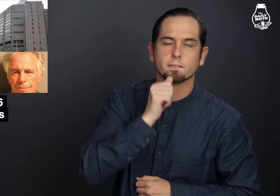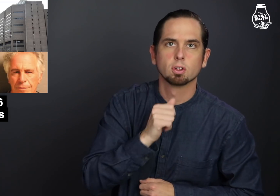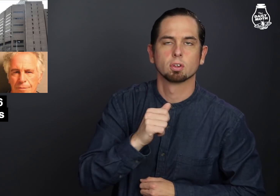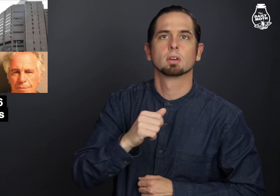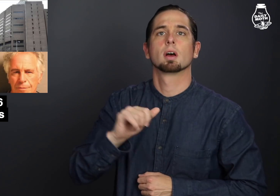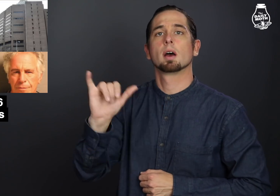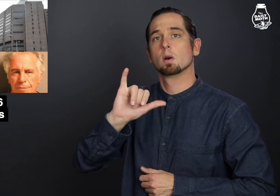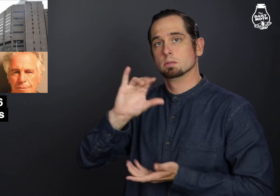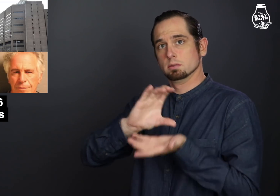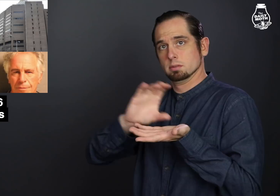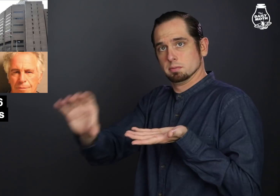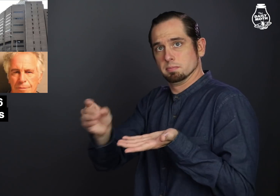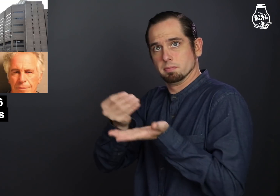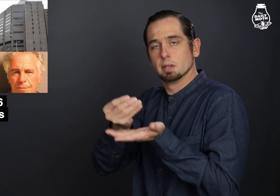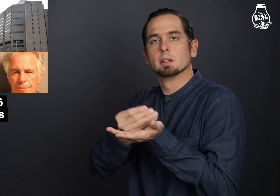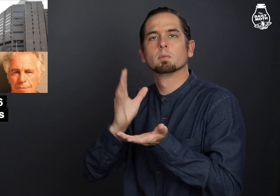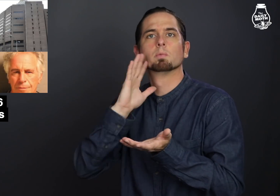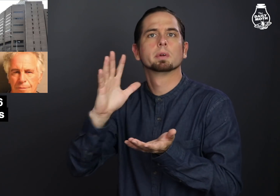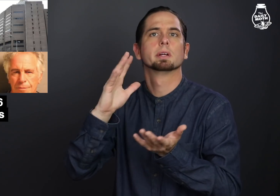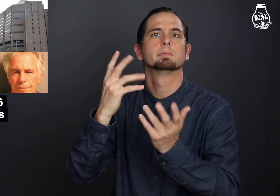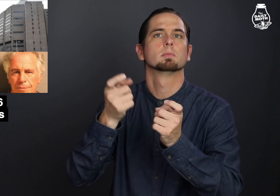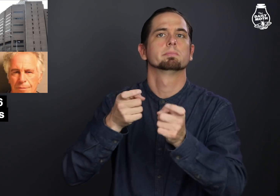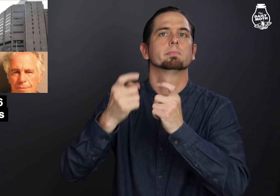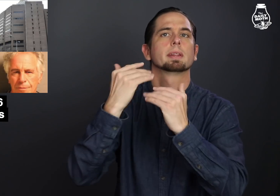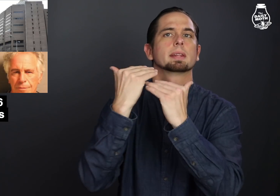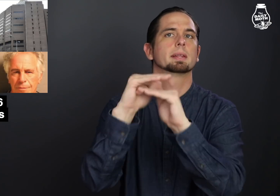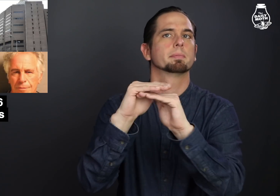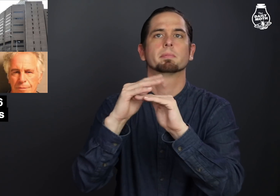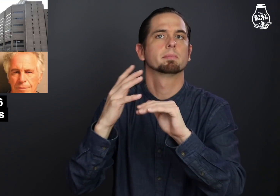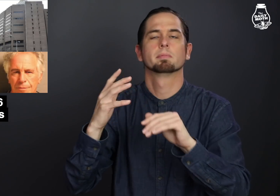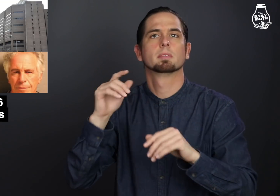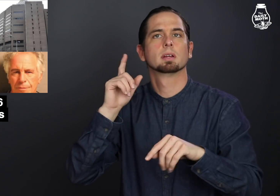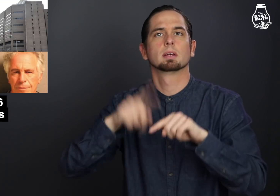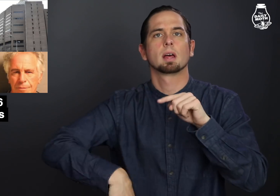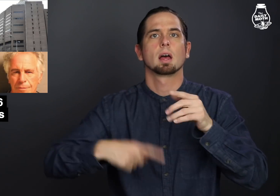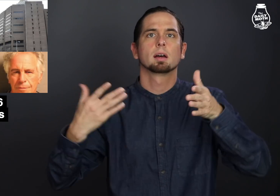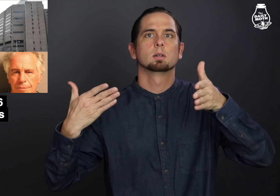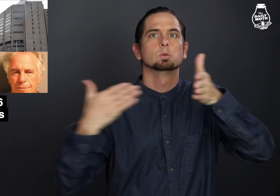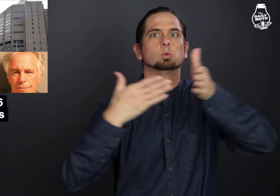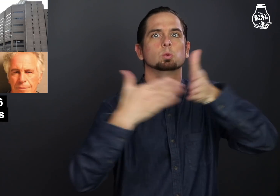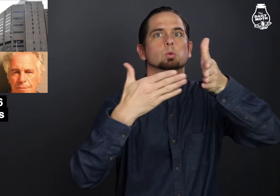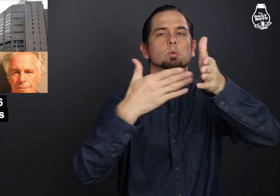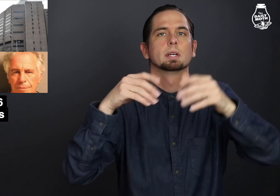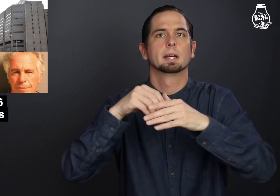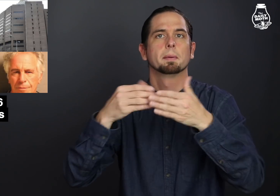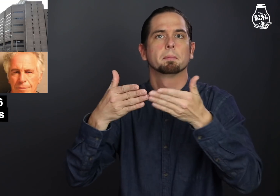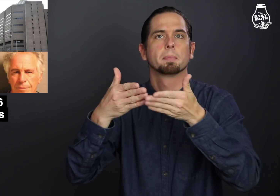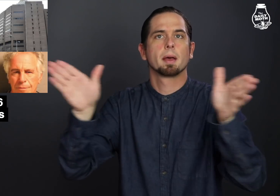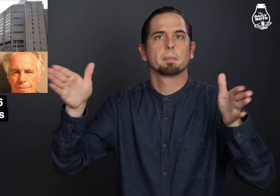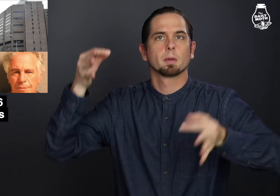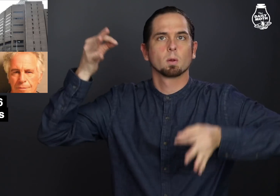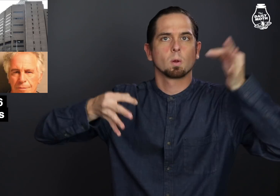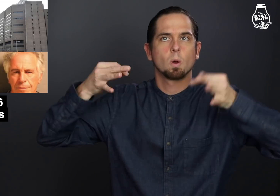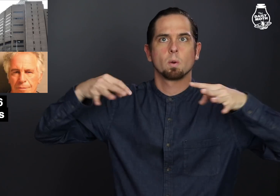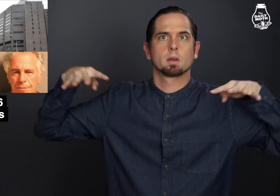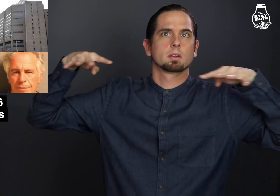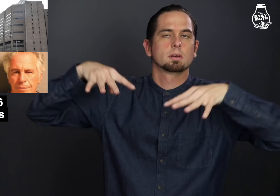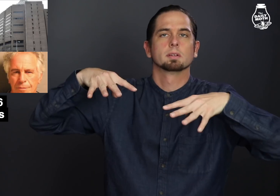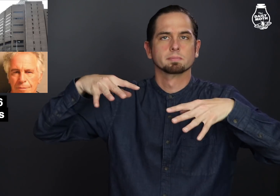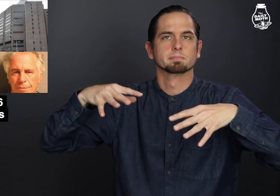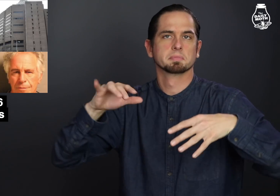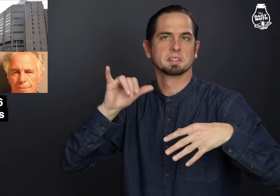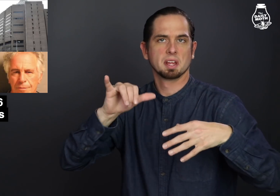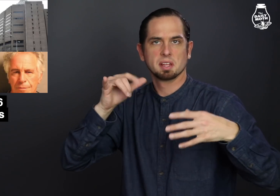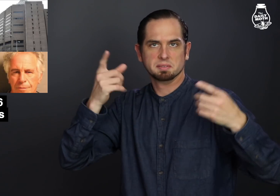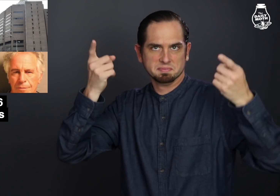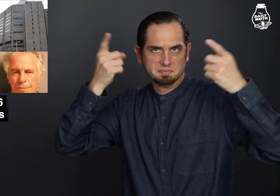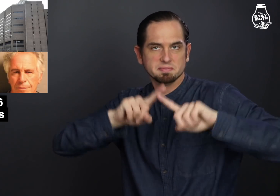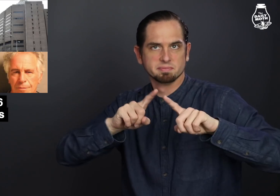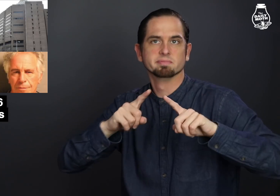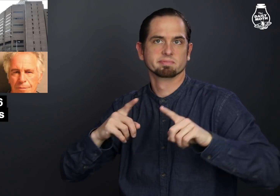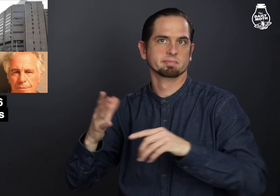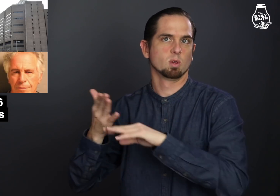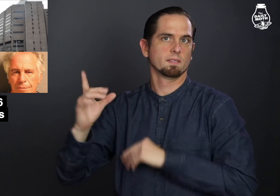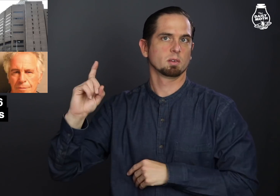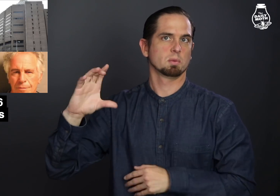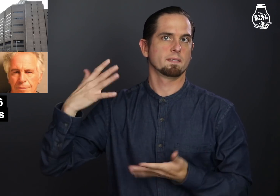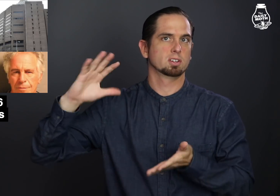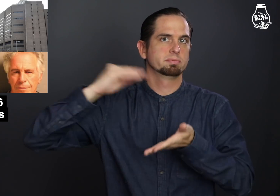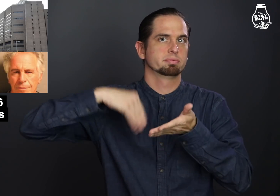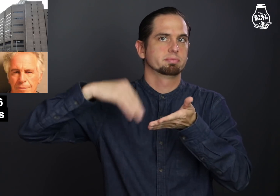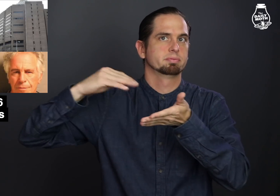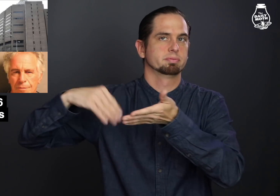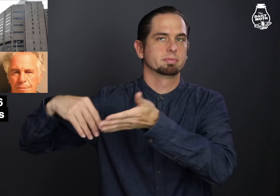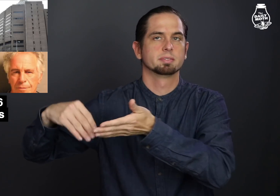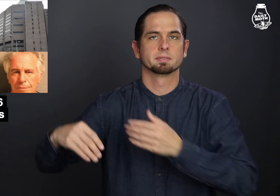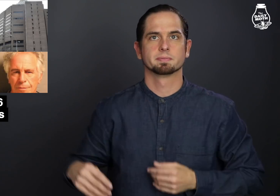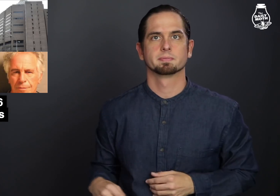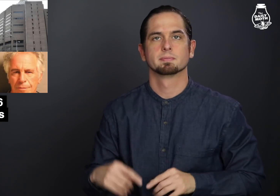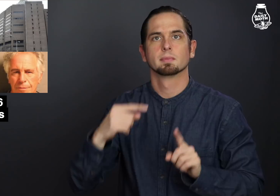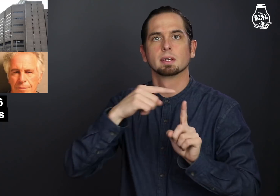suffering, and to limit litigation in public courts.